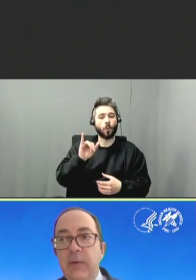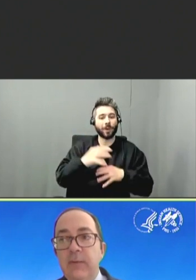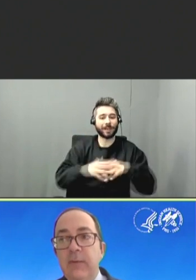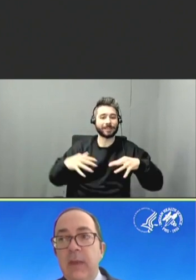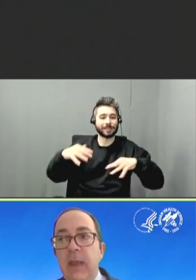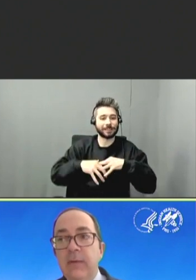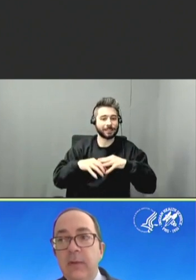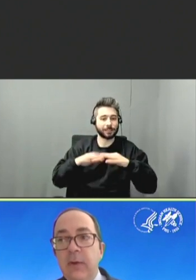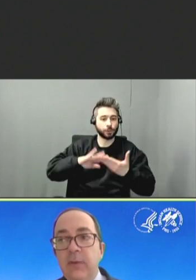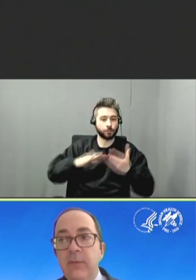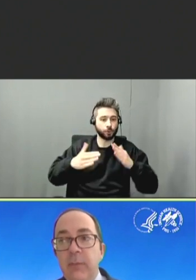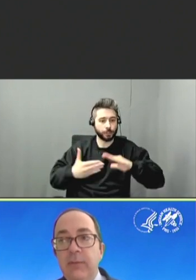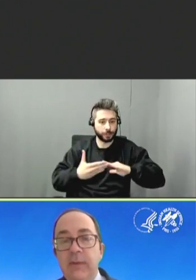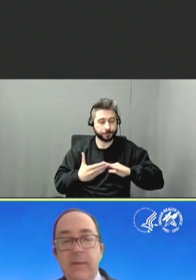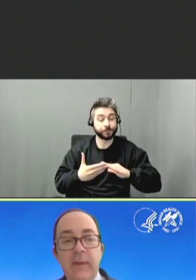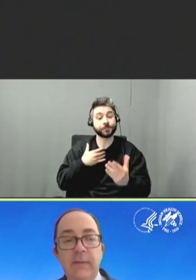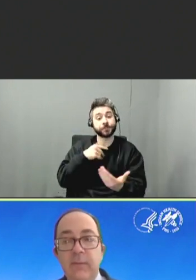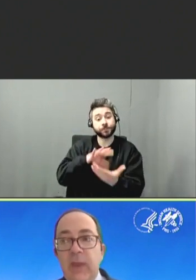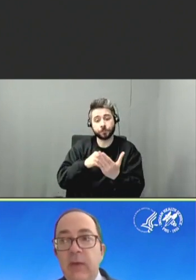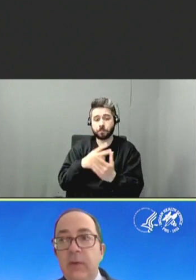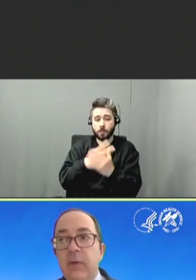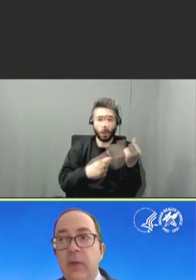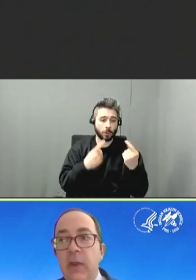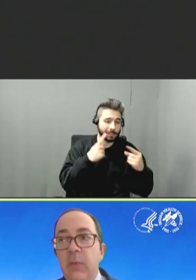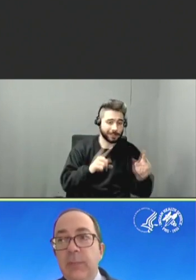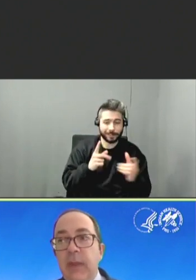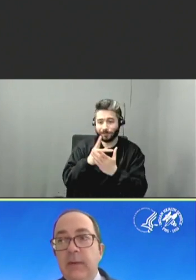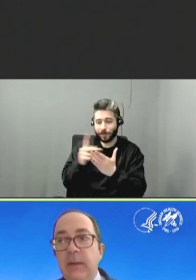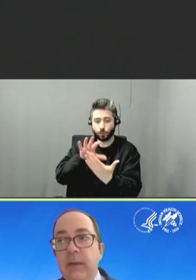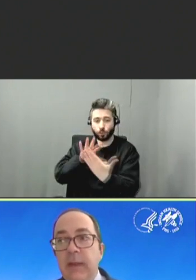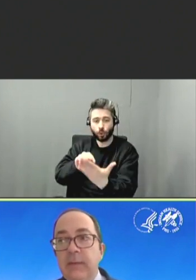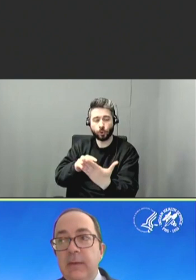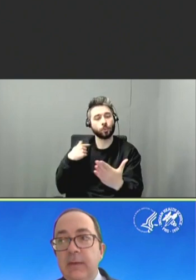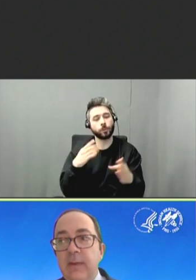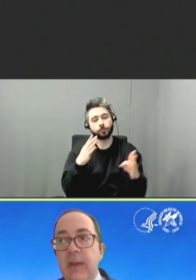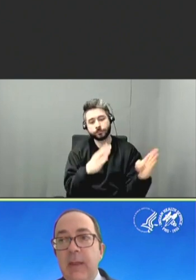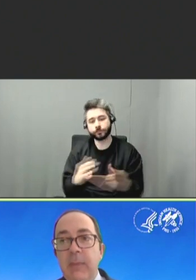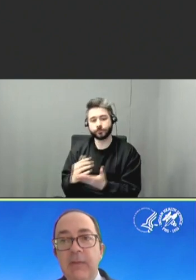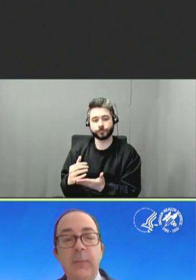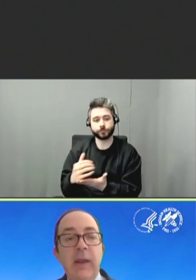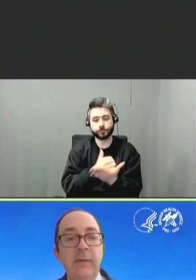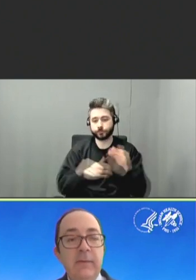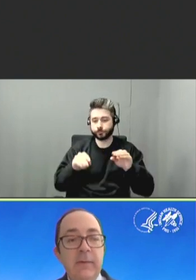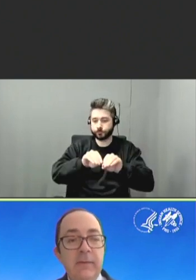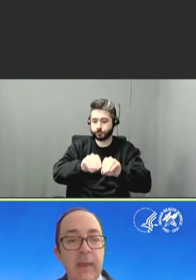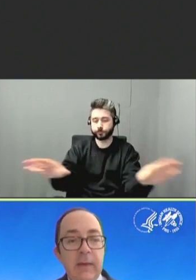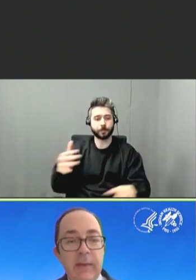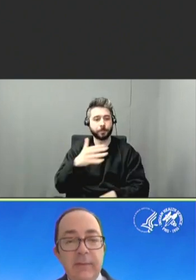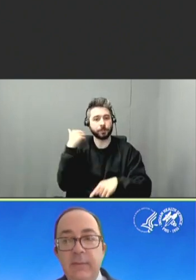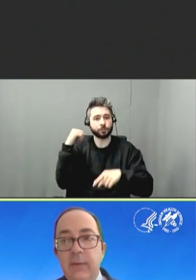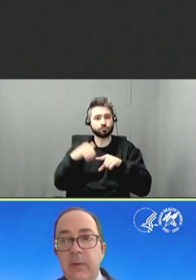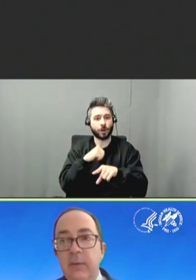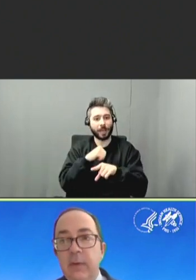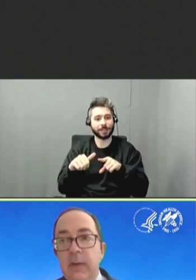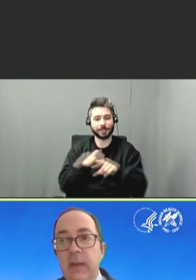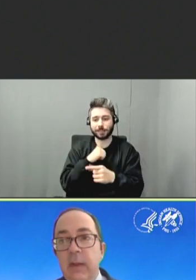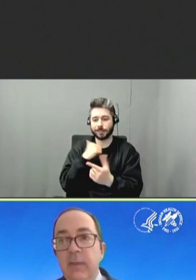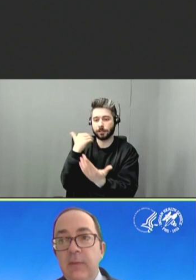And to learn from both success and failure, we plan to collect and disseminate best practices and lessons learned.